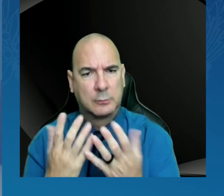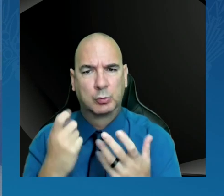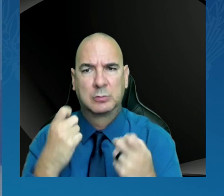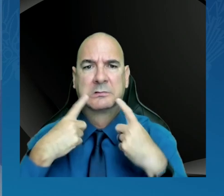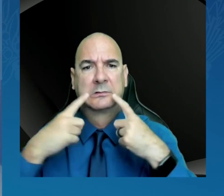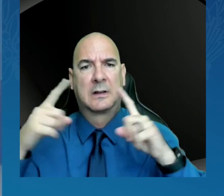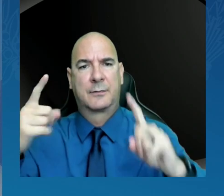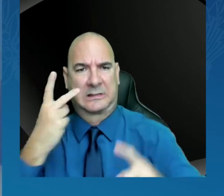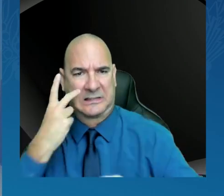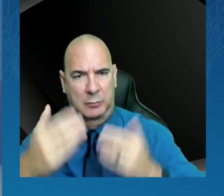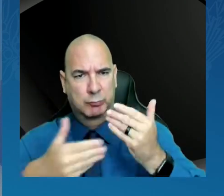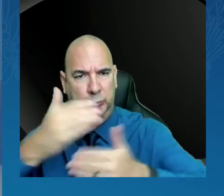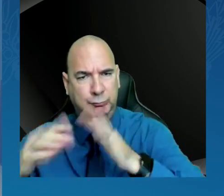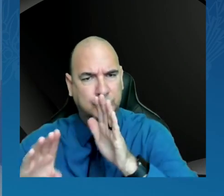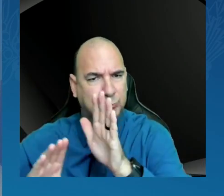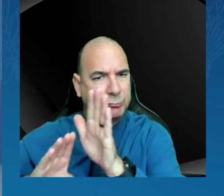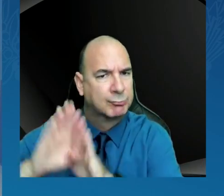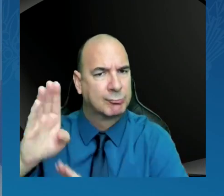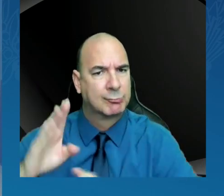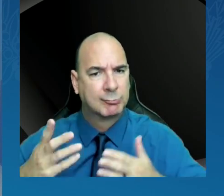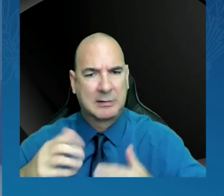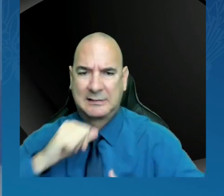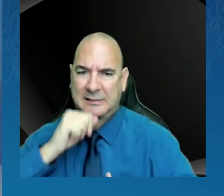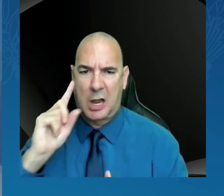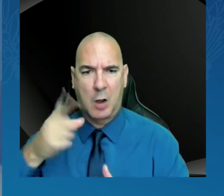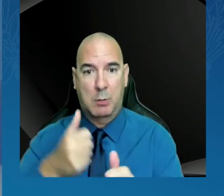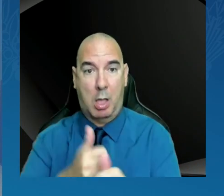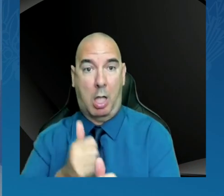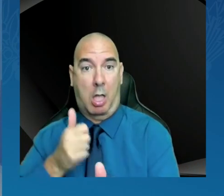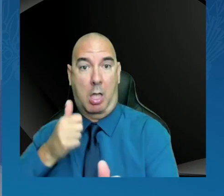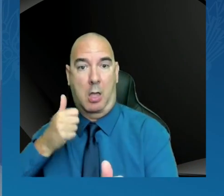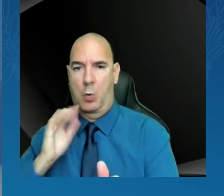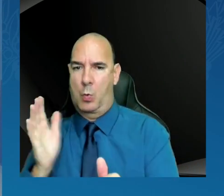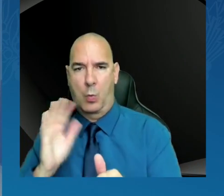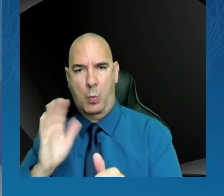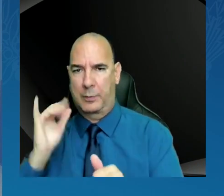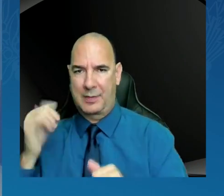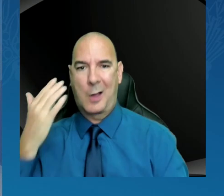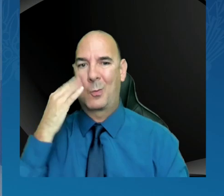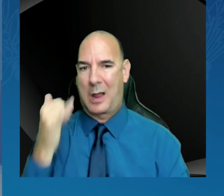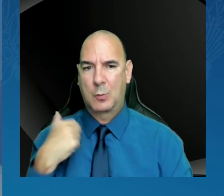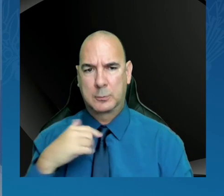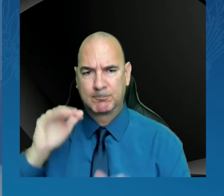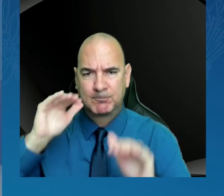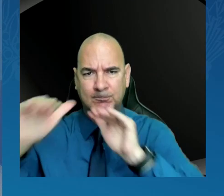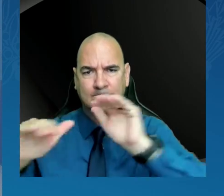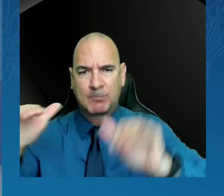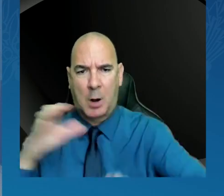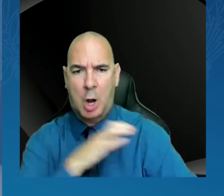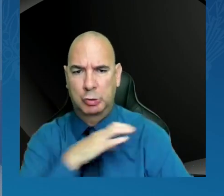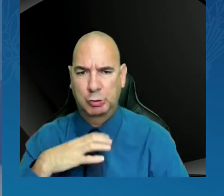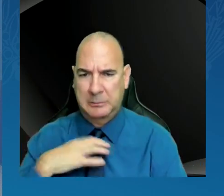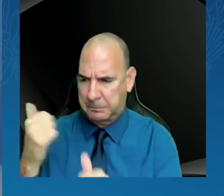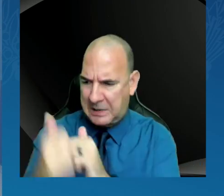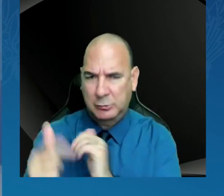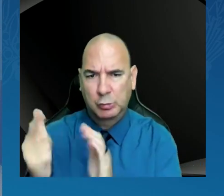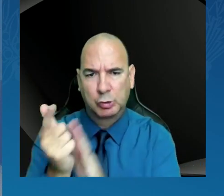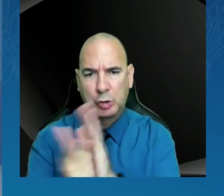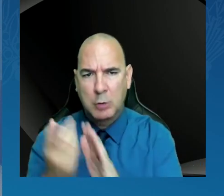And that is why we continue to call on Congress to pass legislation to lower the price of prescription drugs,